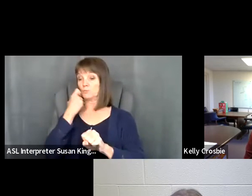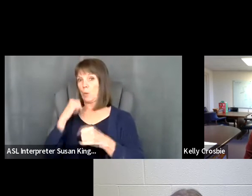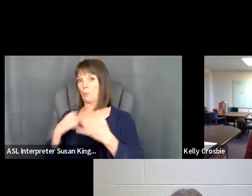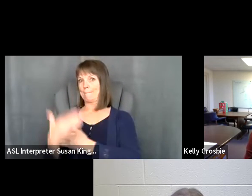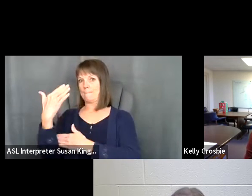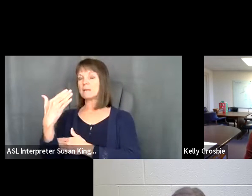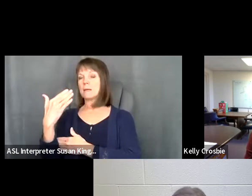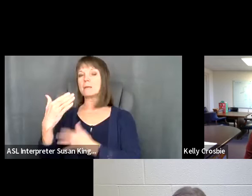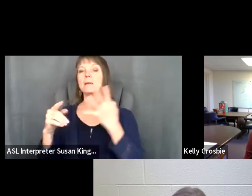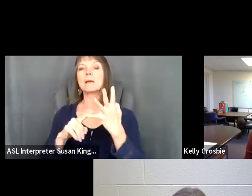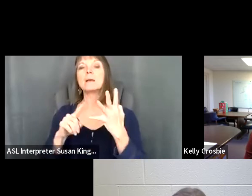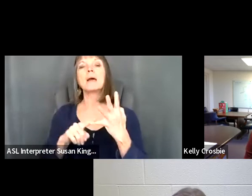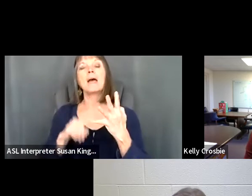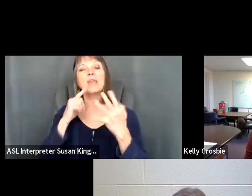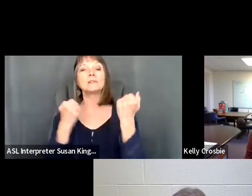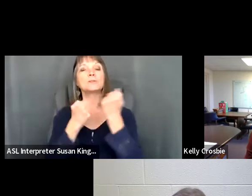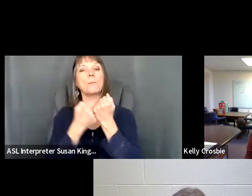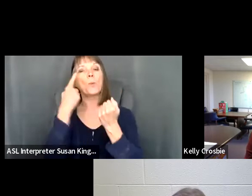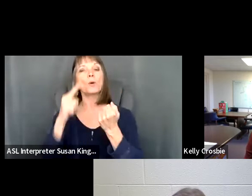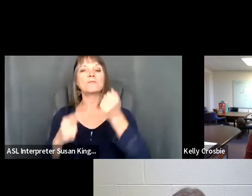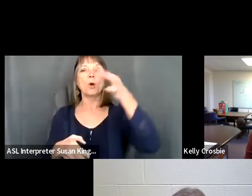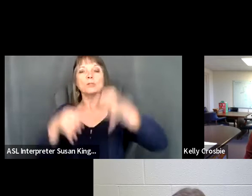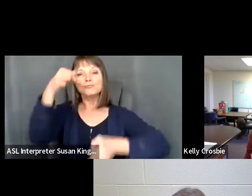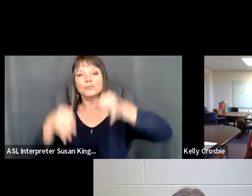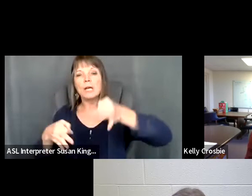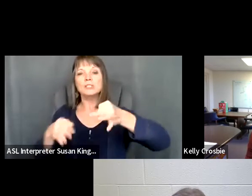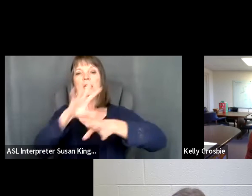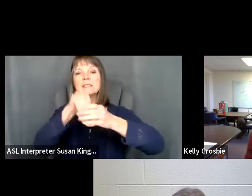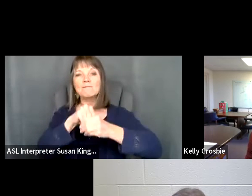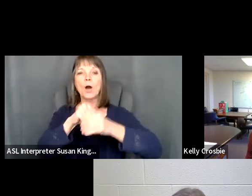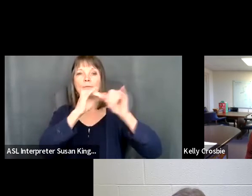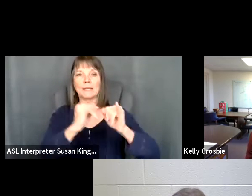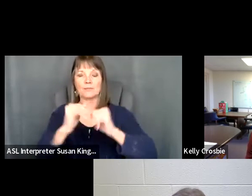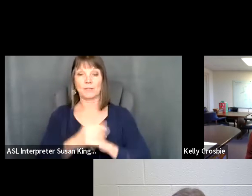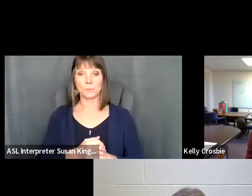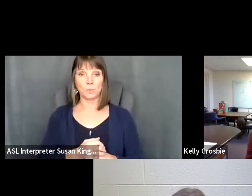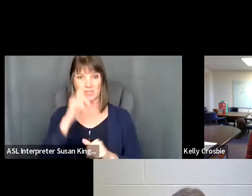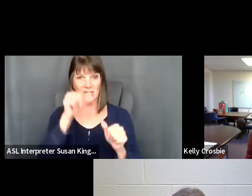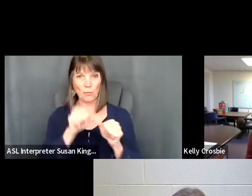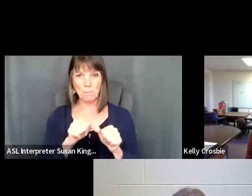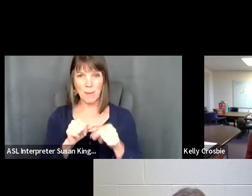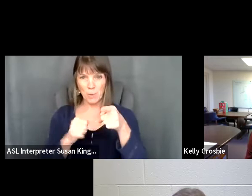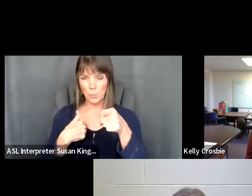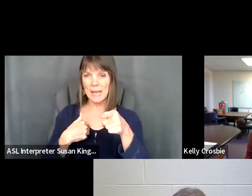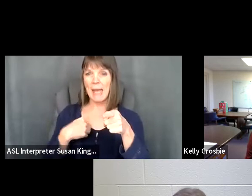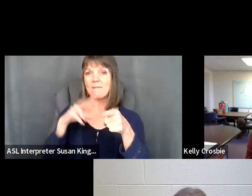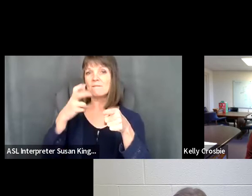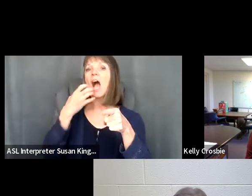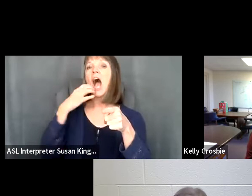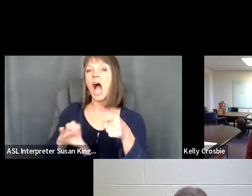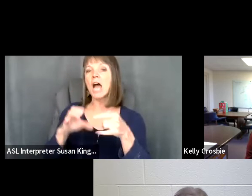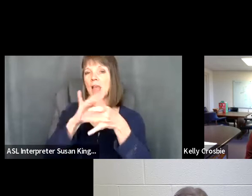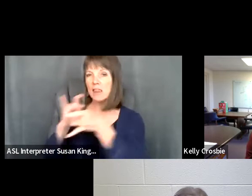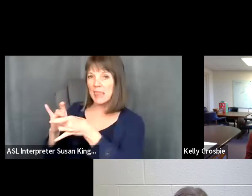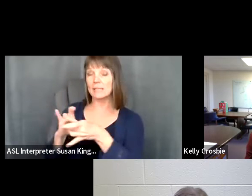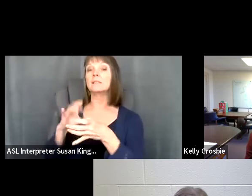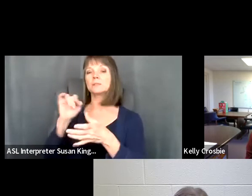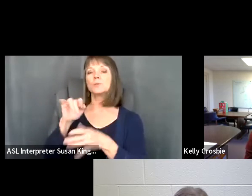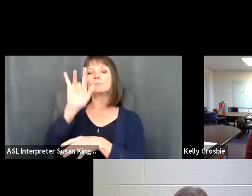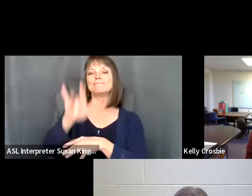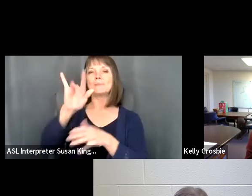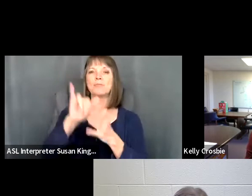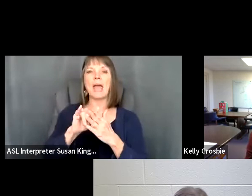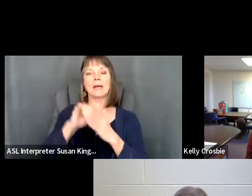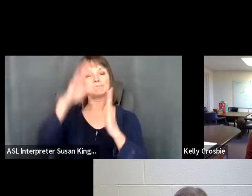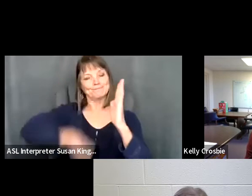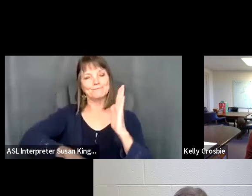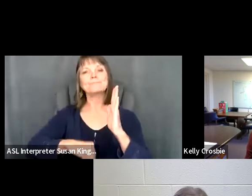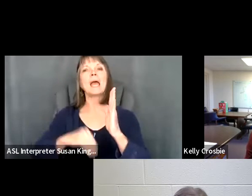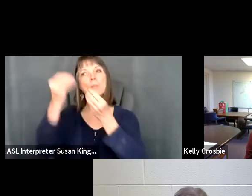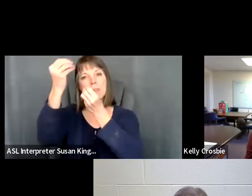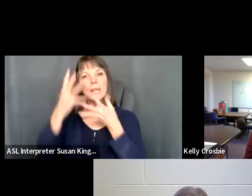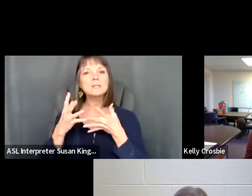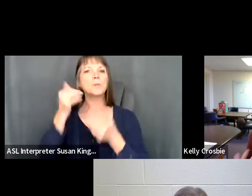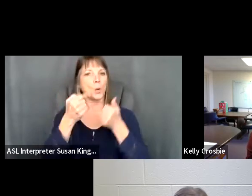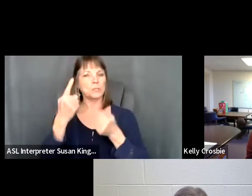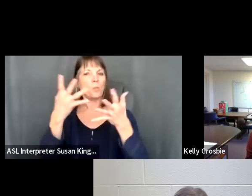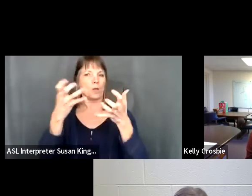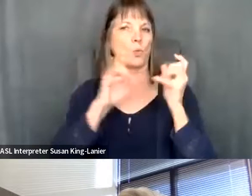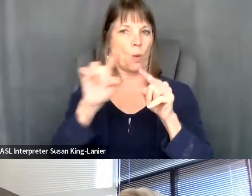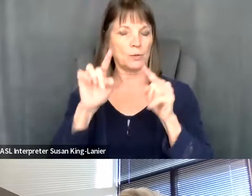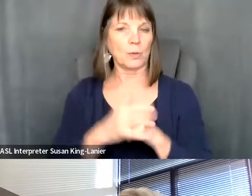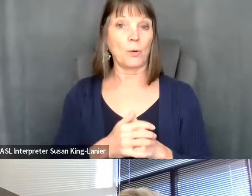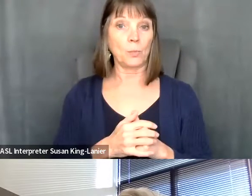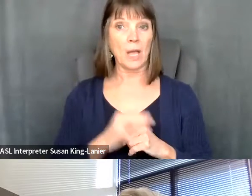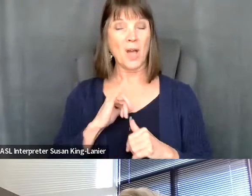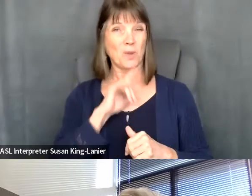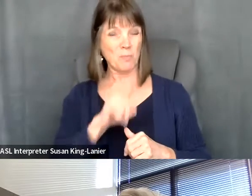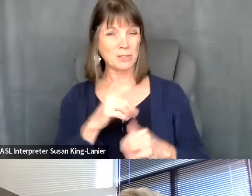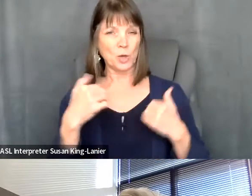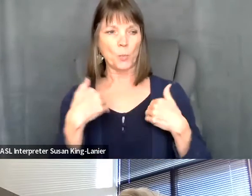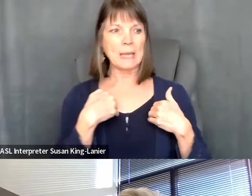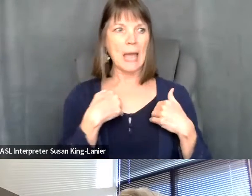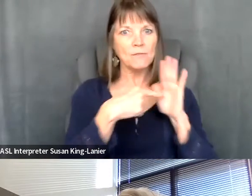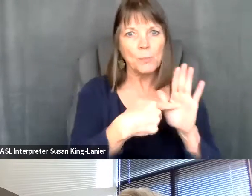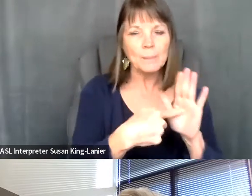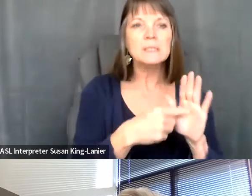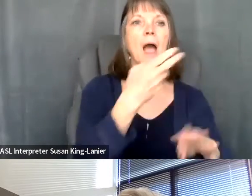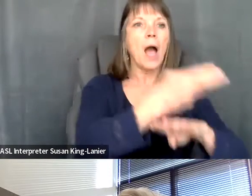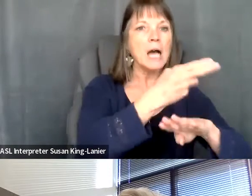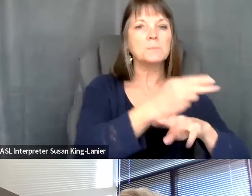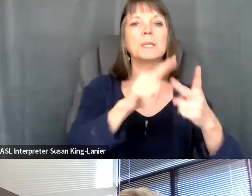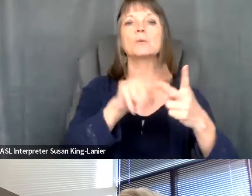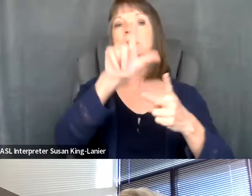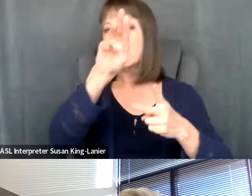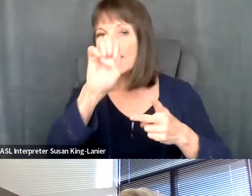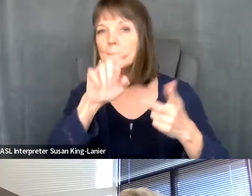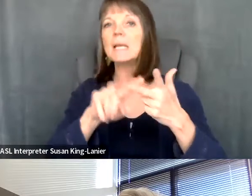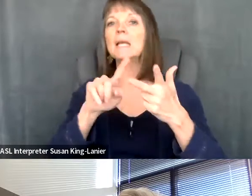Kelly Crosbie: and we also have our supports for justice involved individuals. Remember, there's a hot link right here in this deck. If you're interested, please feel free. Fill out that for, and tell us which one group you want to be invited in. We're trying to make sure we have representation front hospitals, or Lmes or providers for consumers, family members,